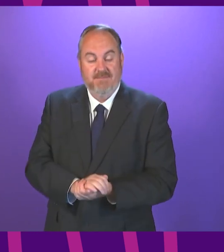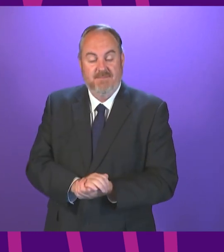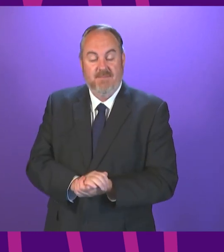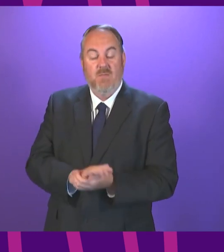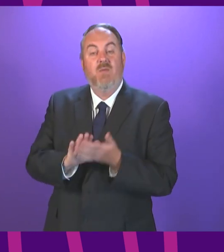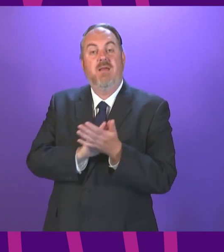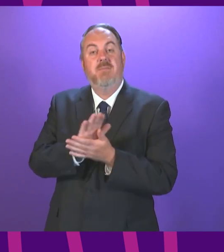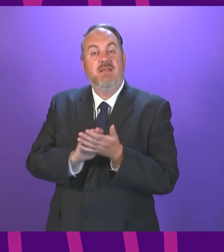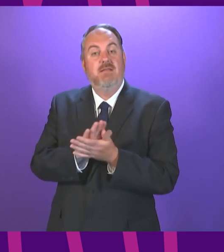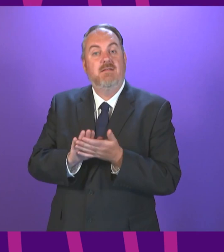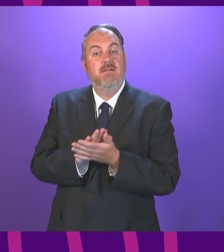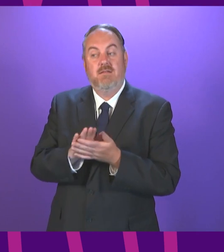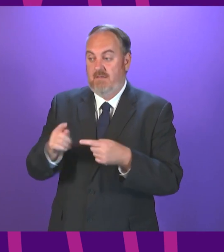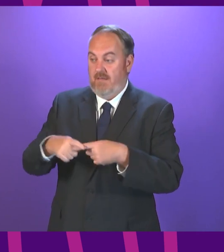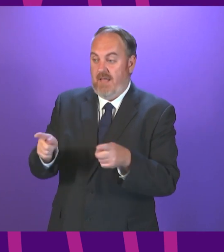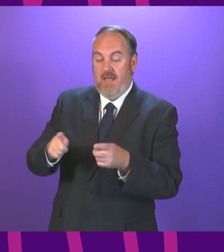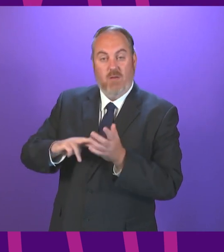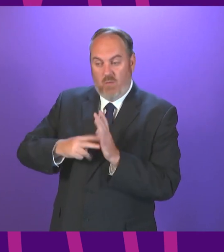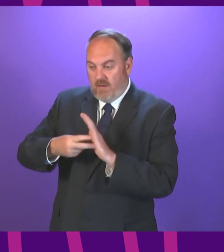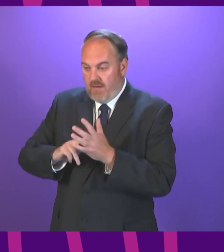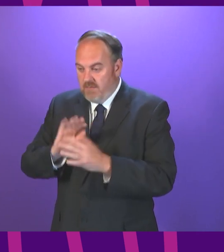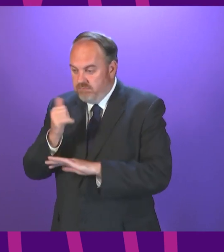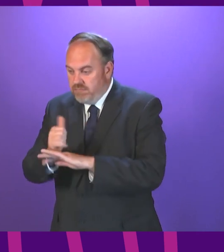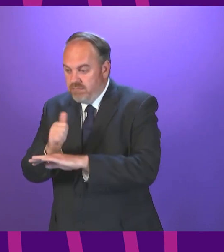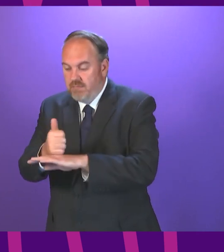now, organisers will be able to apply to stage larger events.